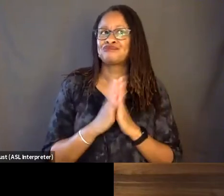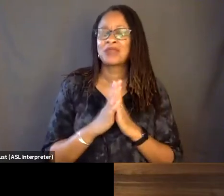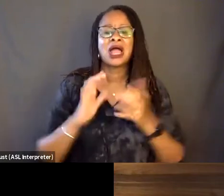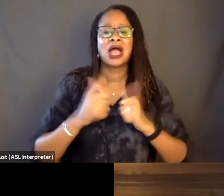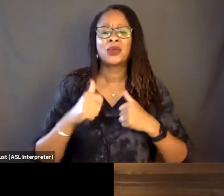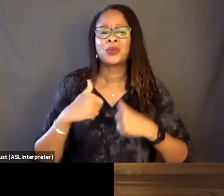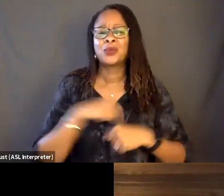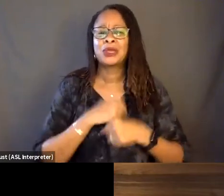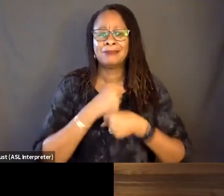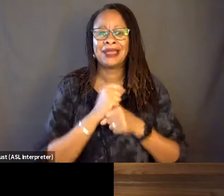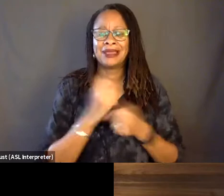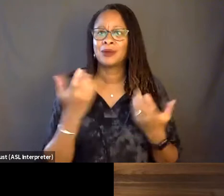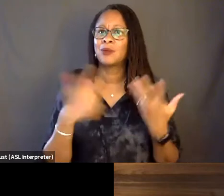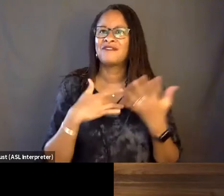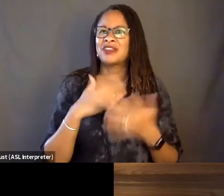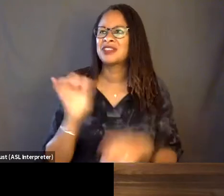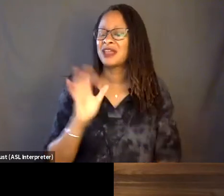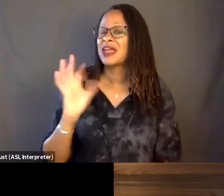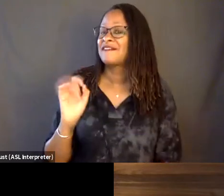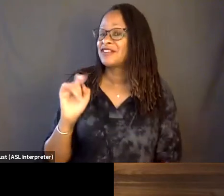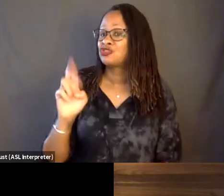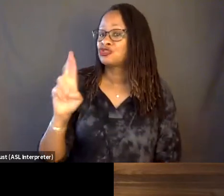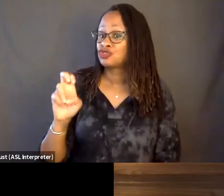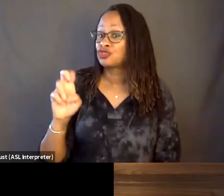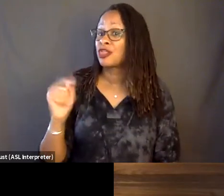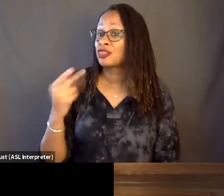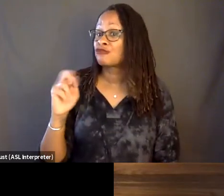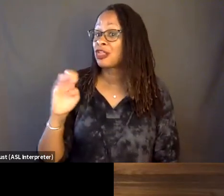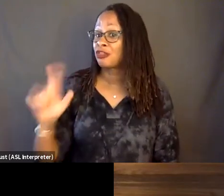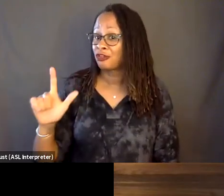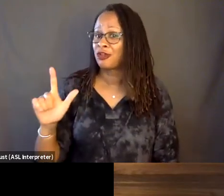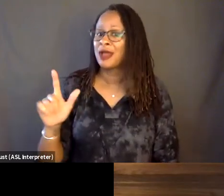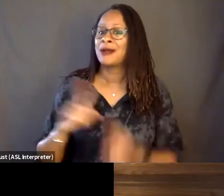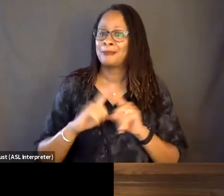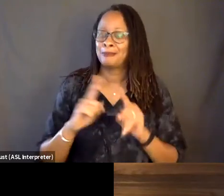in the form of a documentary? And there were so many of these big, big elements,